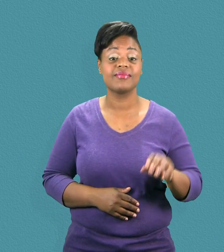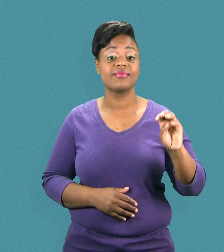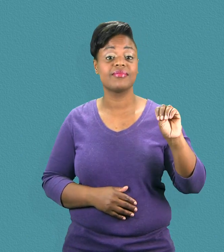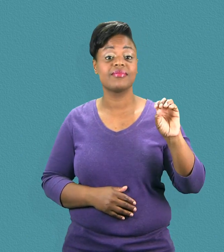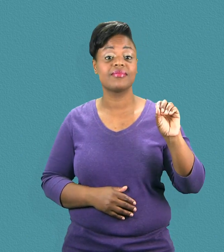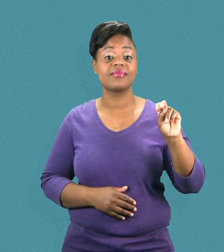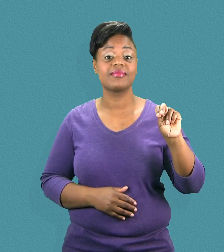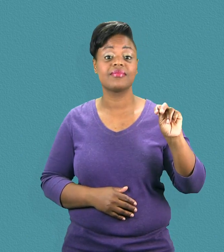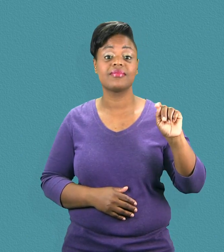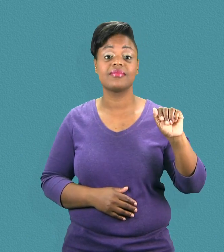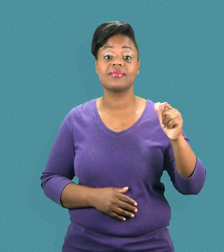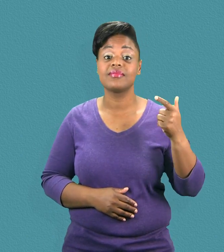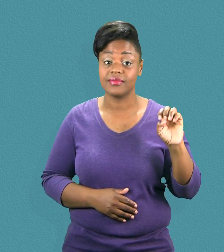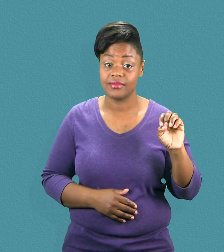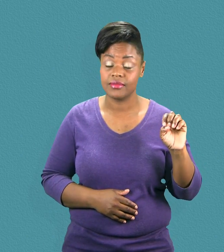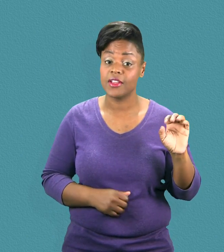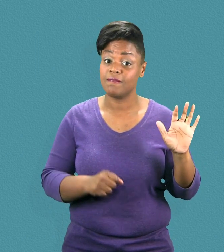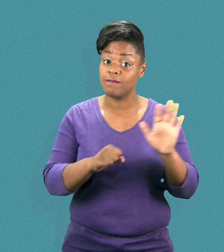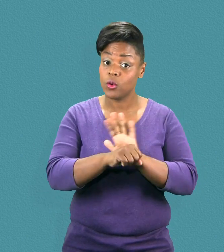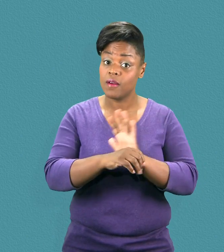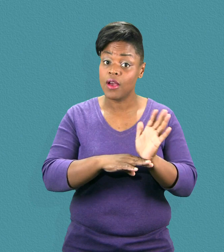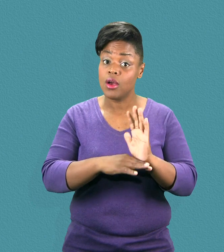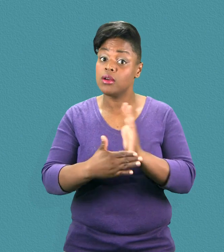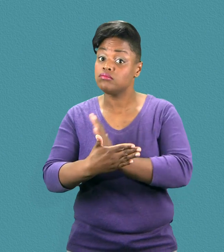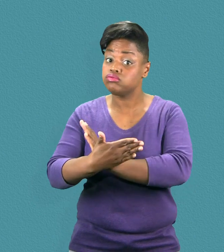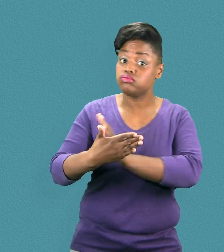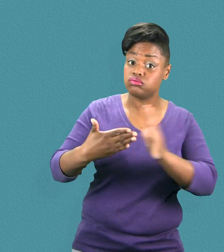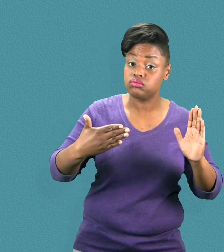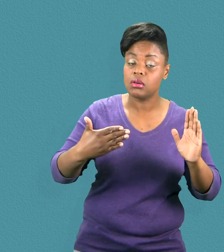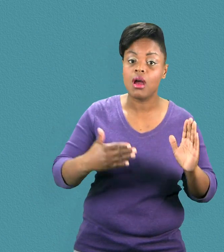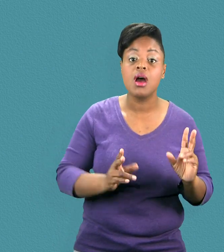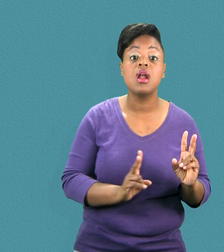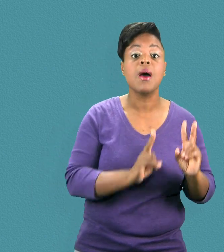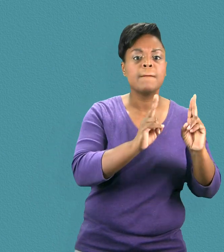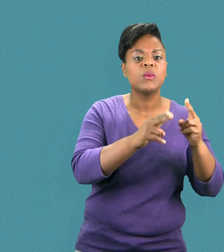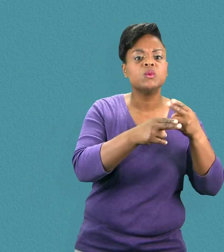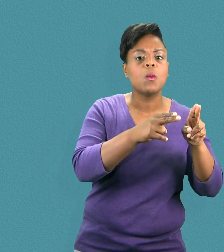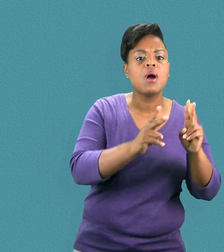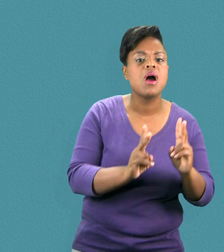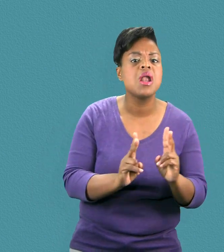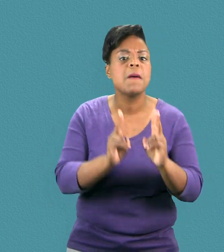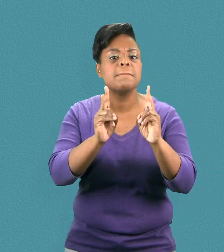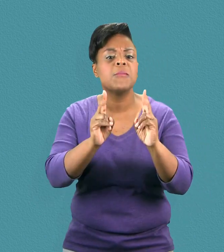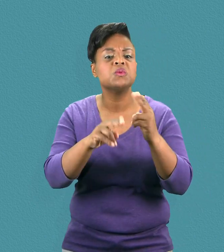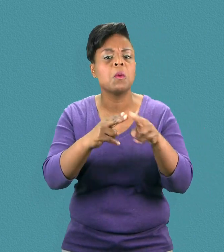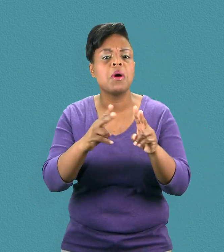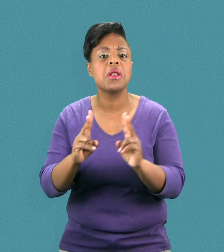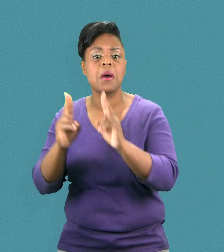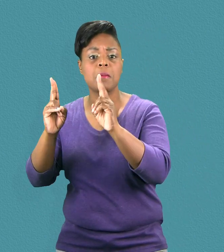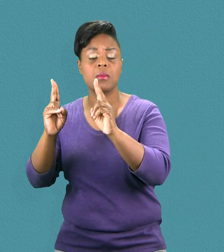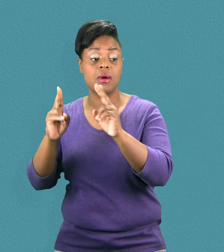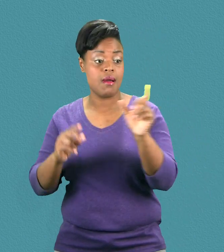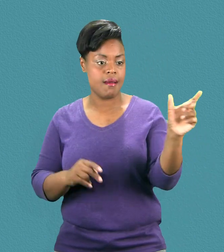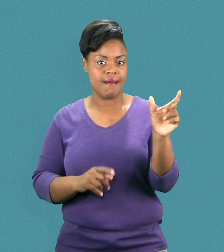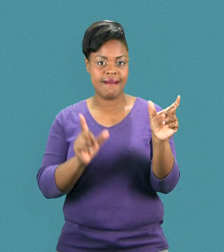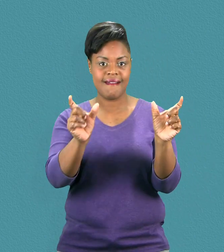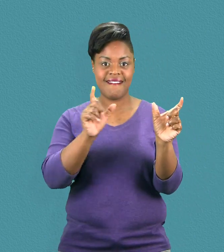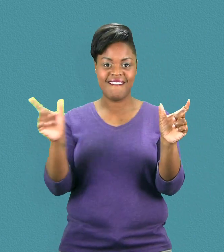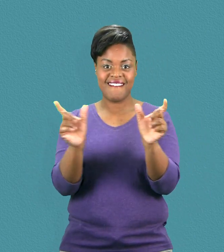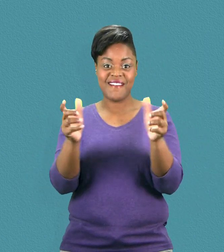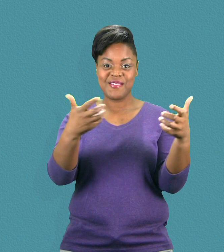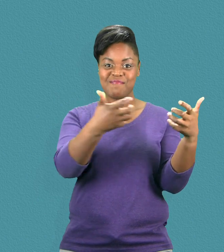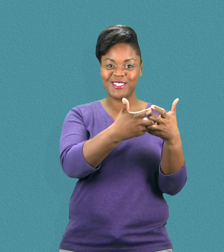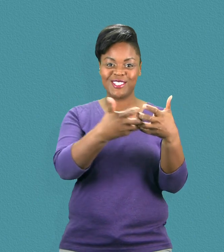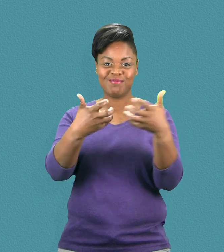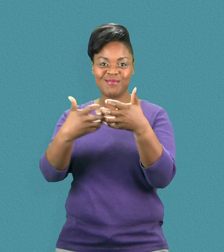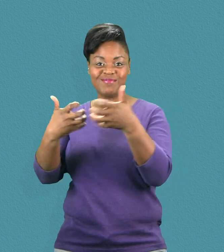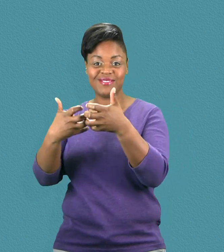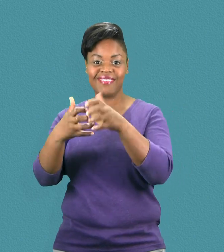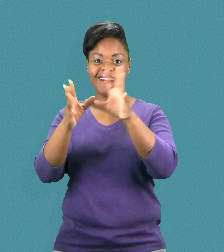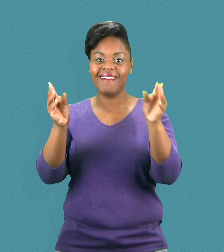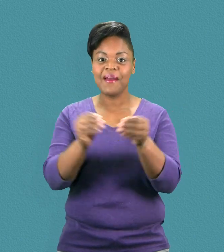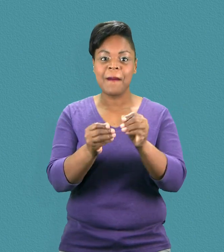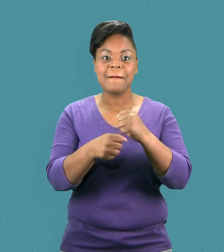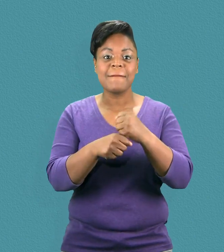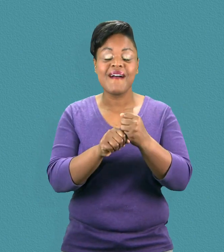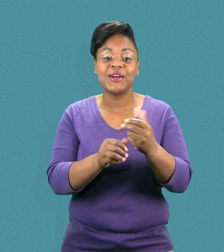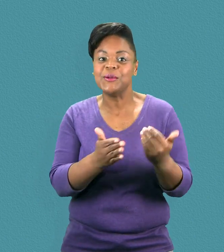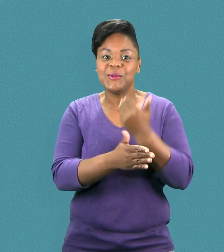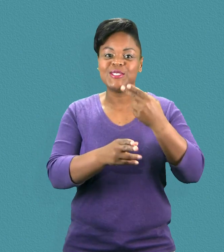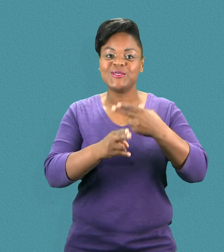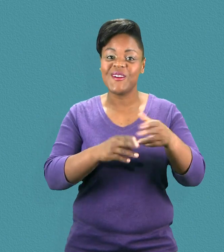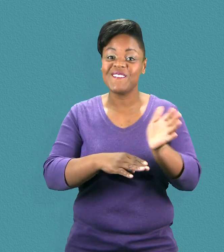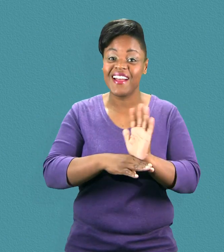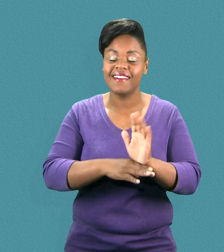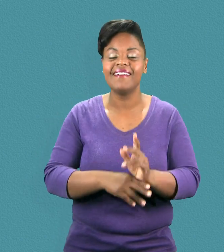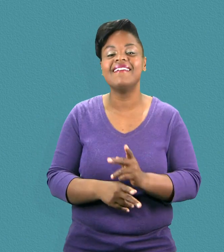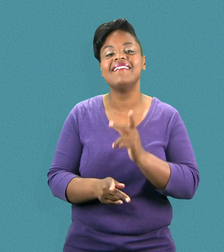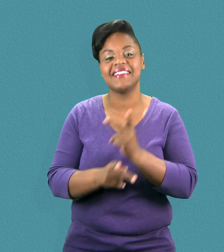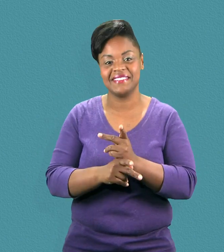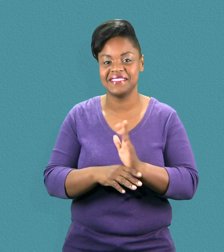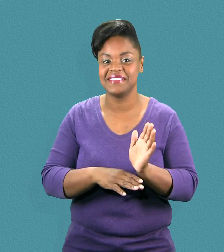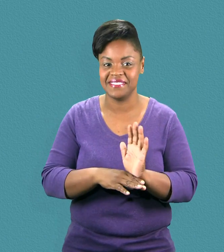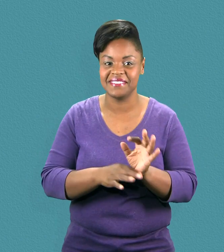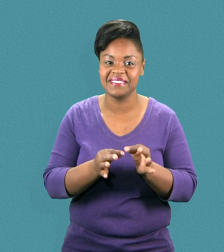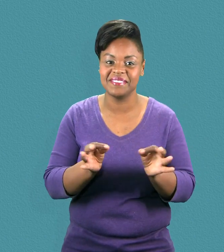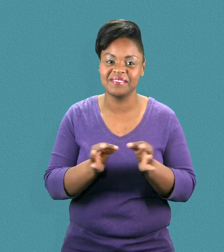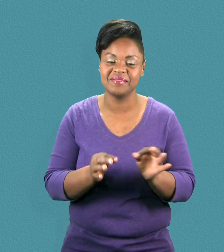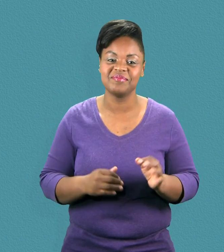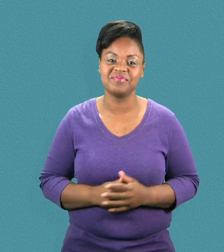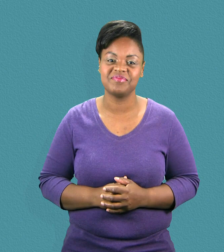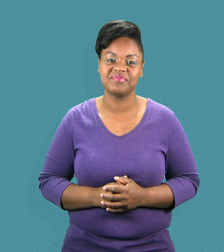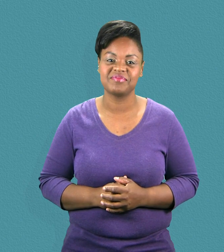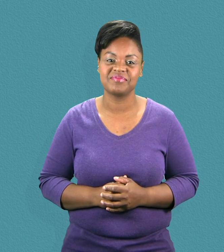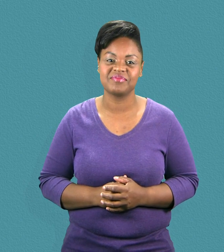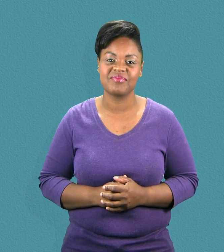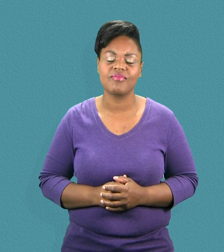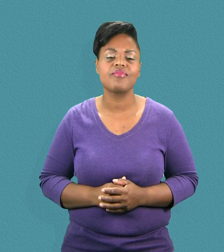“Montages” are video clips that contain multiple straight-lift video clips.